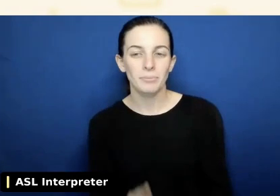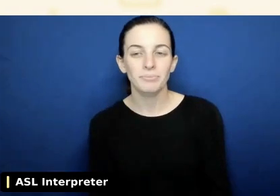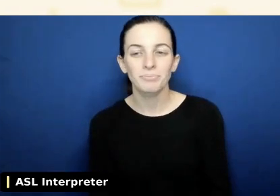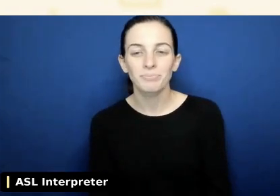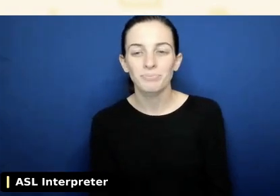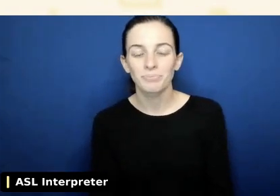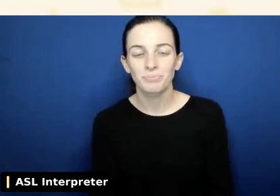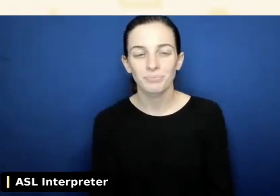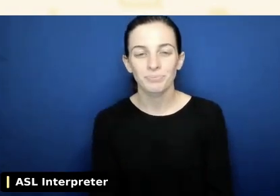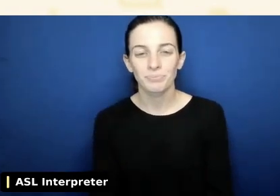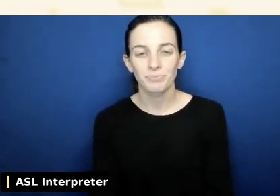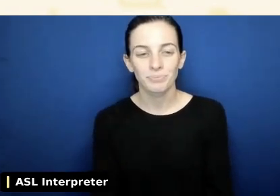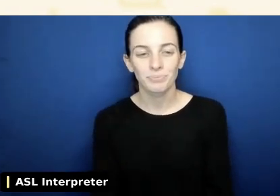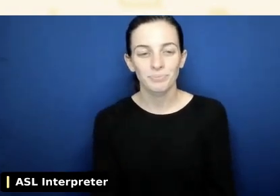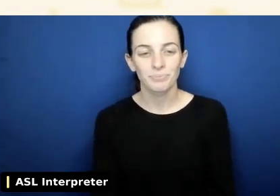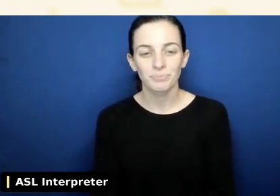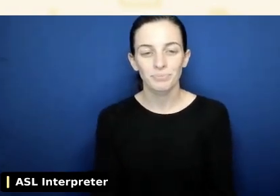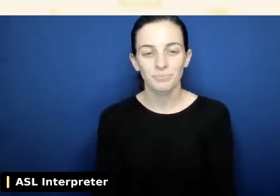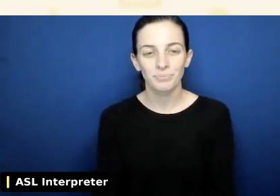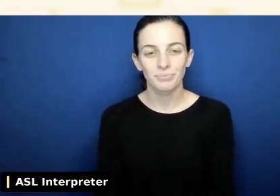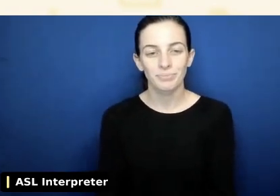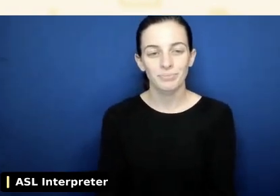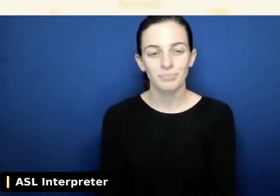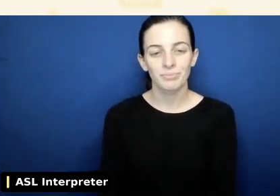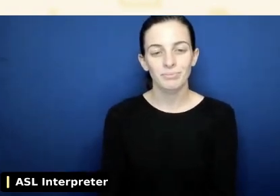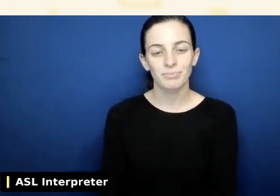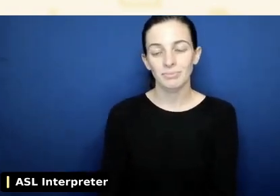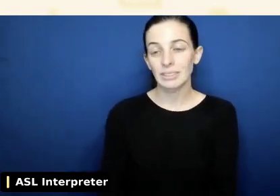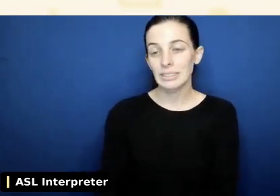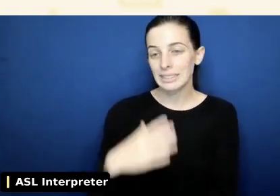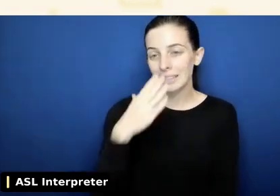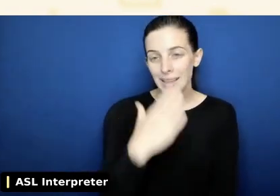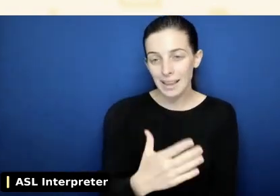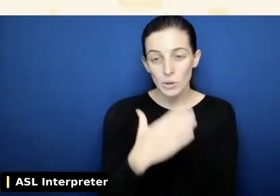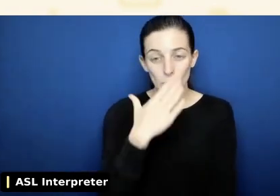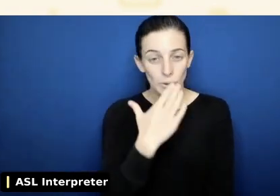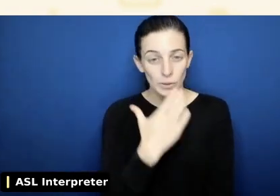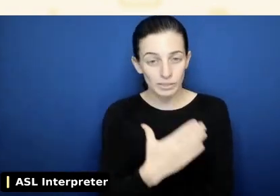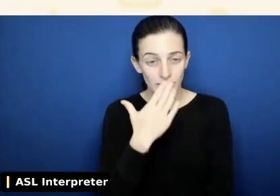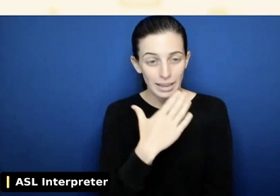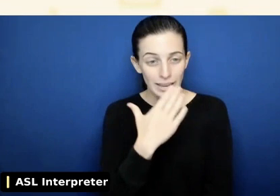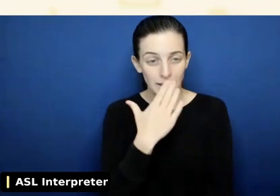Thank you, Birgit, for sharing the great information which is an eye-opener.